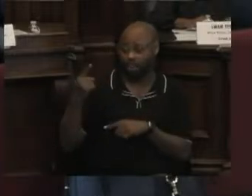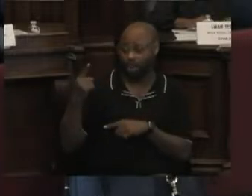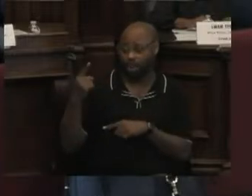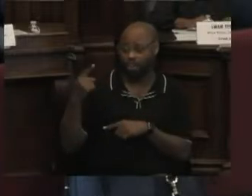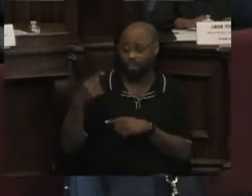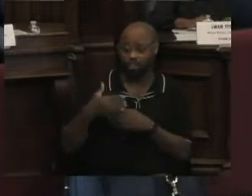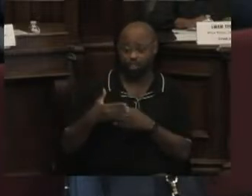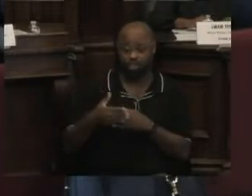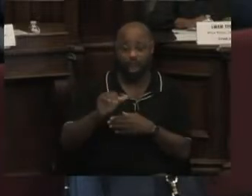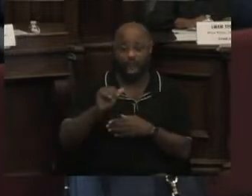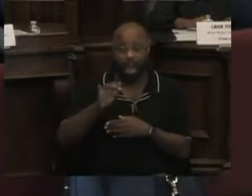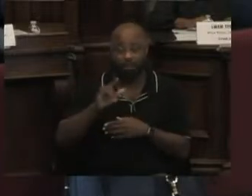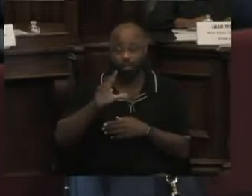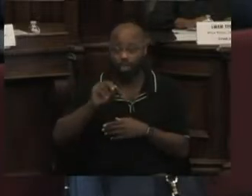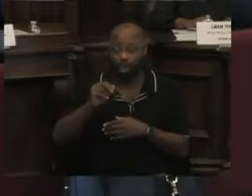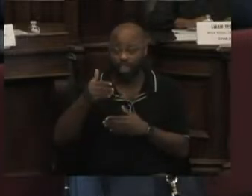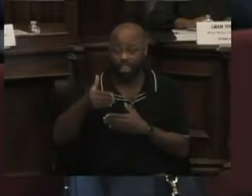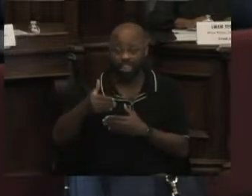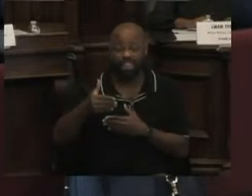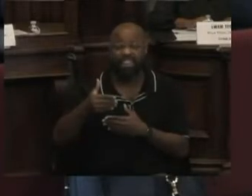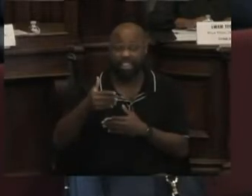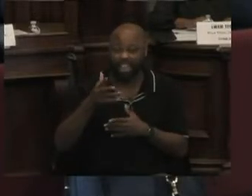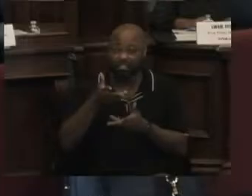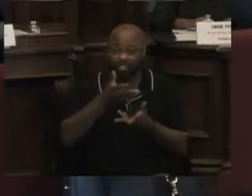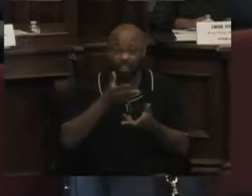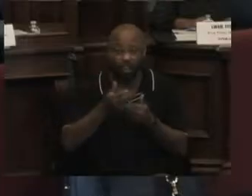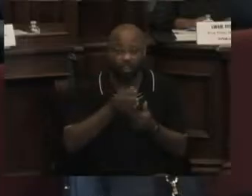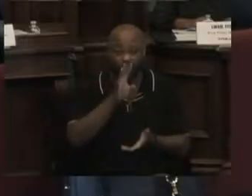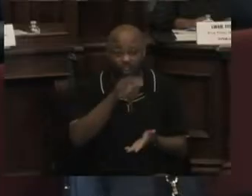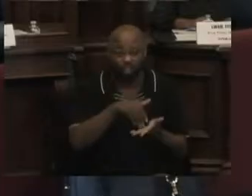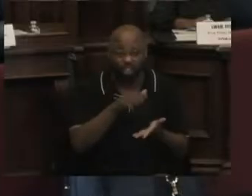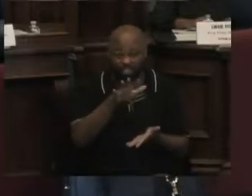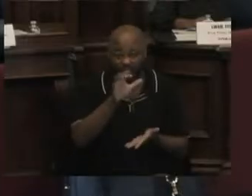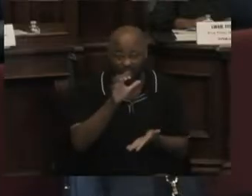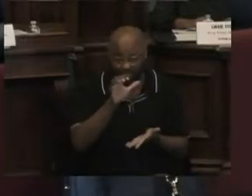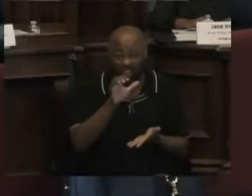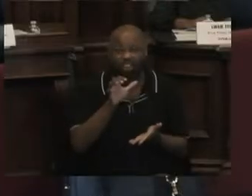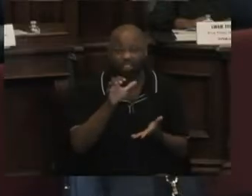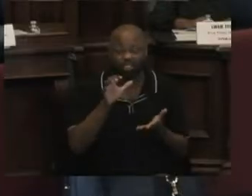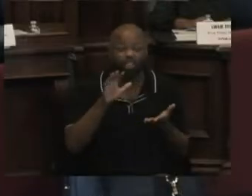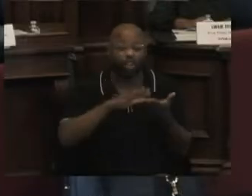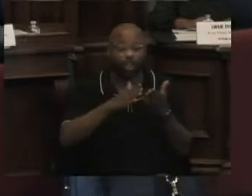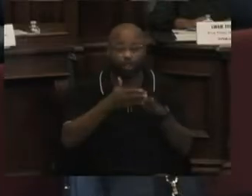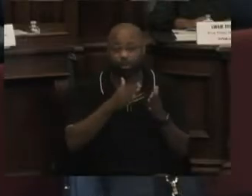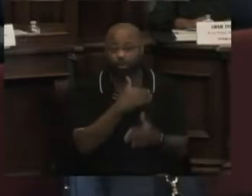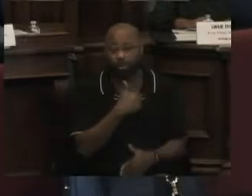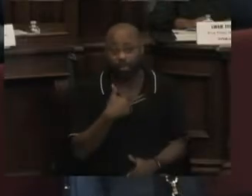work alone. Between July 1st